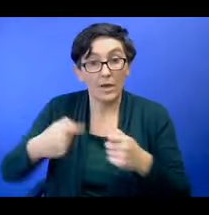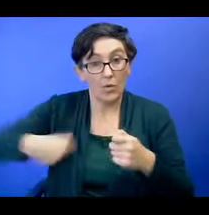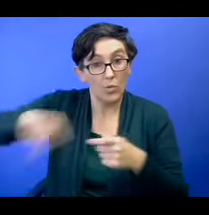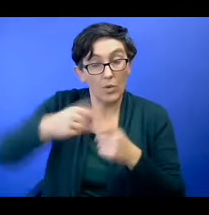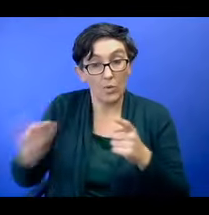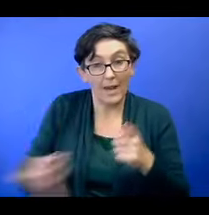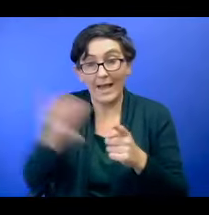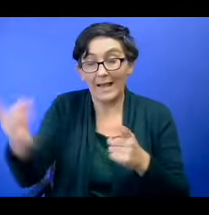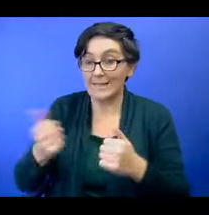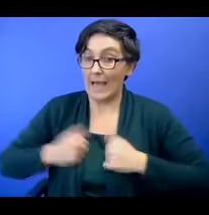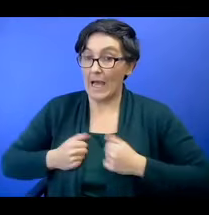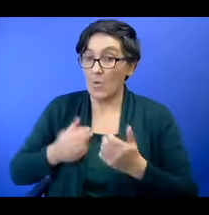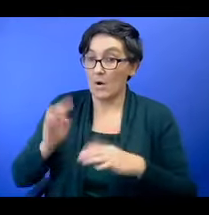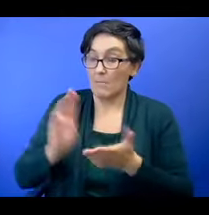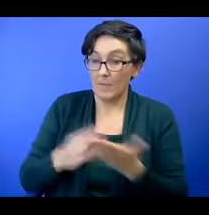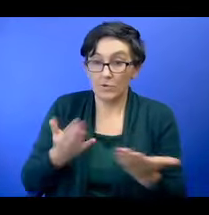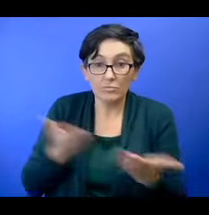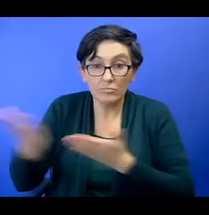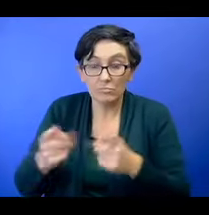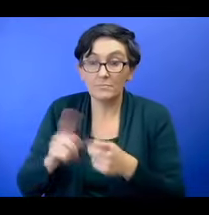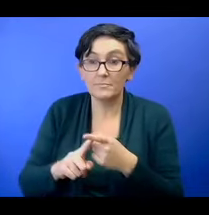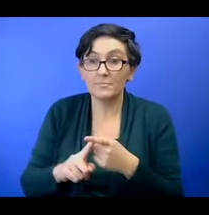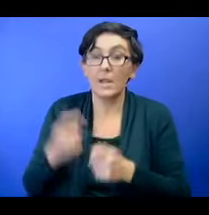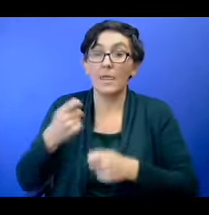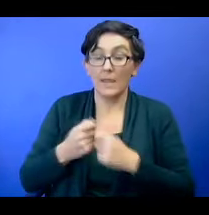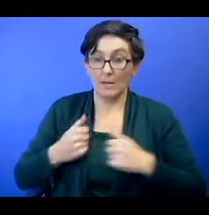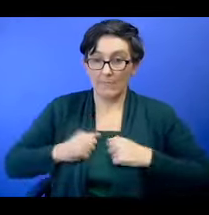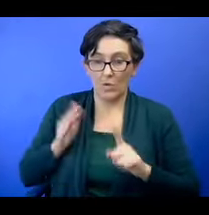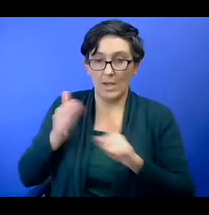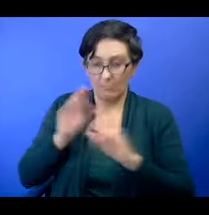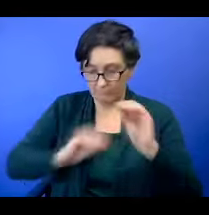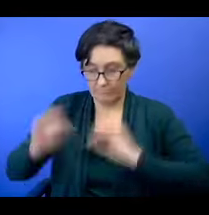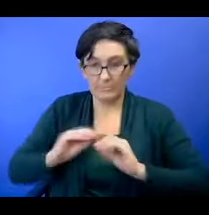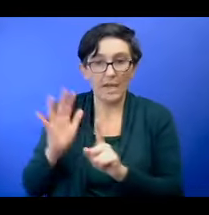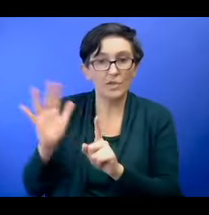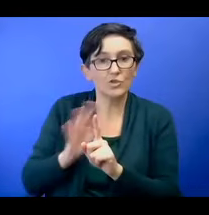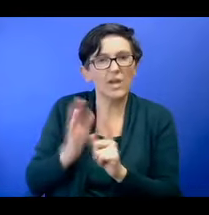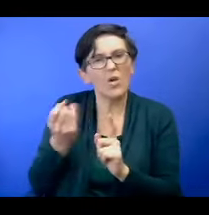with a view to developing what we call a ‘shadow’ report - an alternative report.